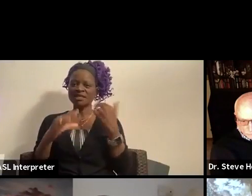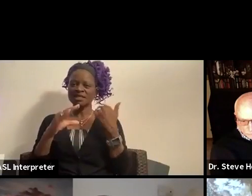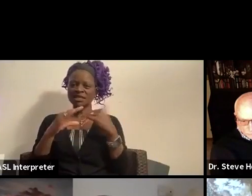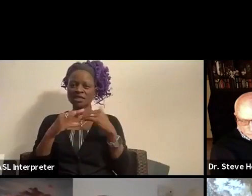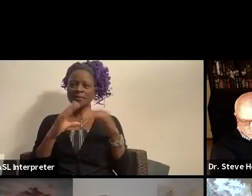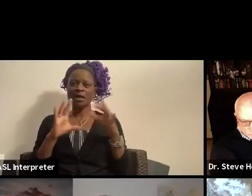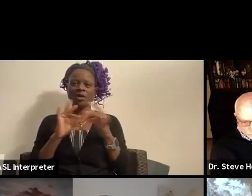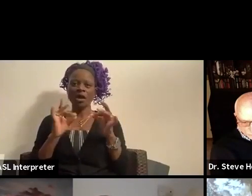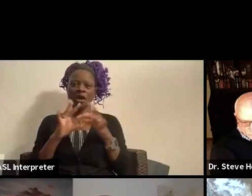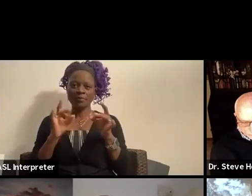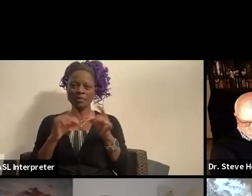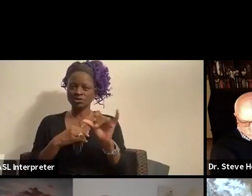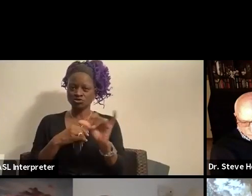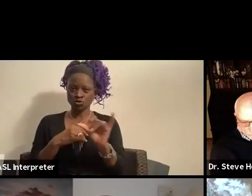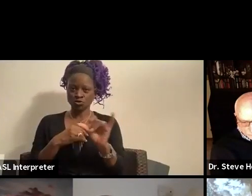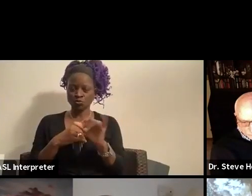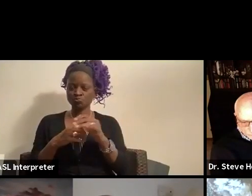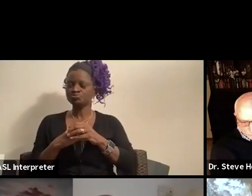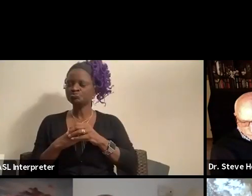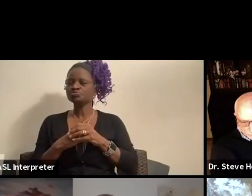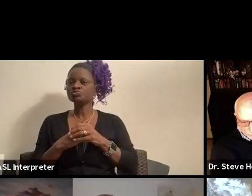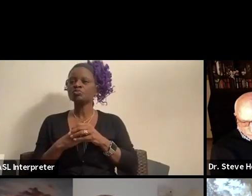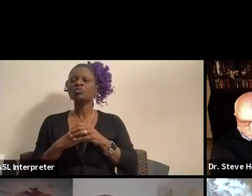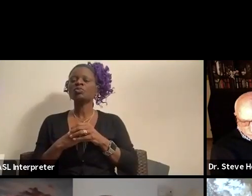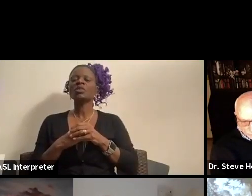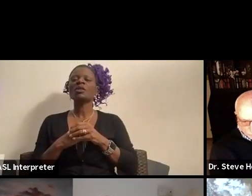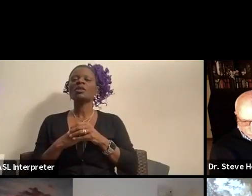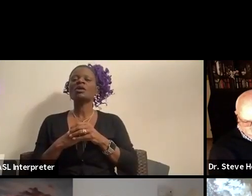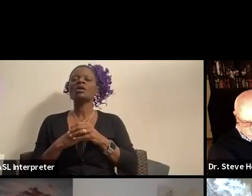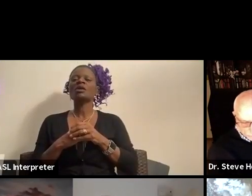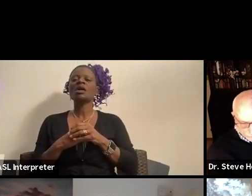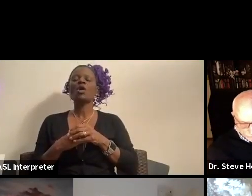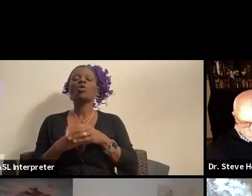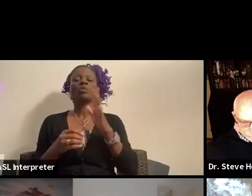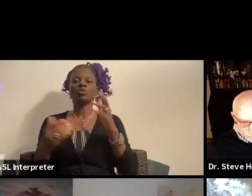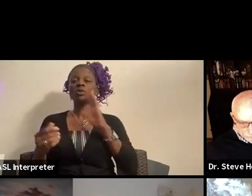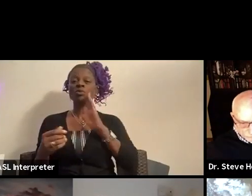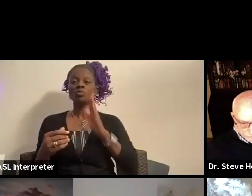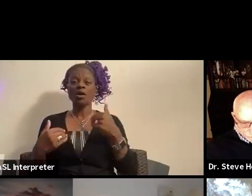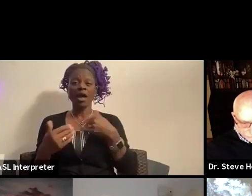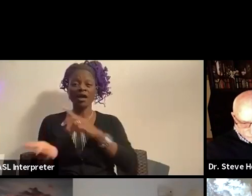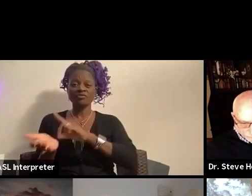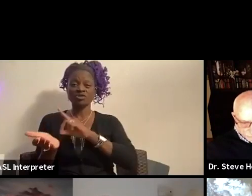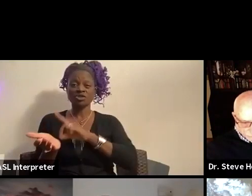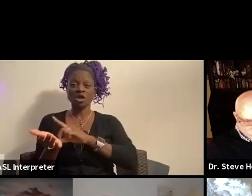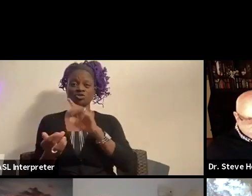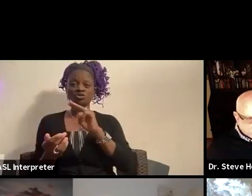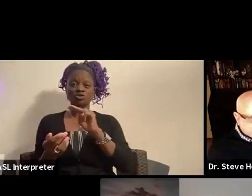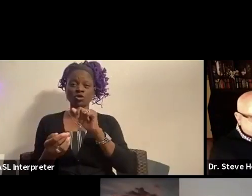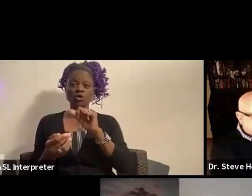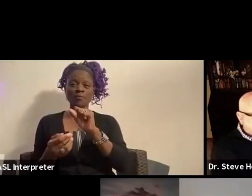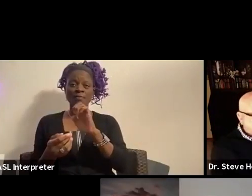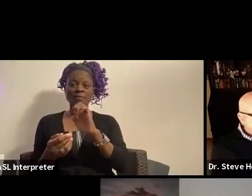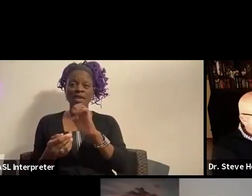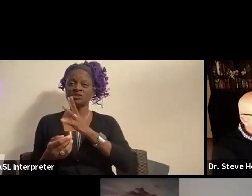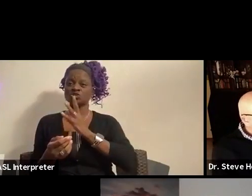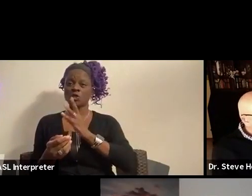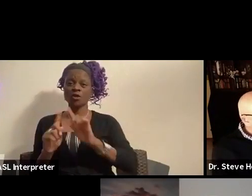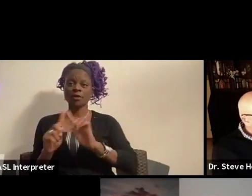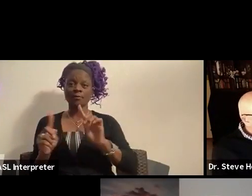Before I kick it over to our usual presentation from doctora Mase, I would like to introduce a colleague of mine on the Board of Supervisors, the vice chair